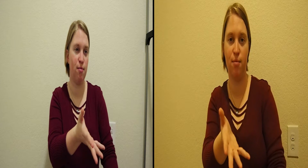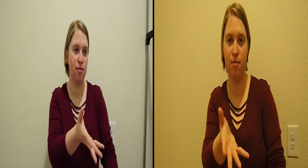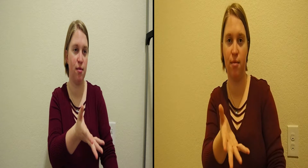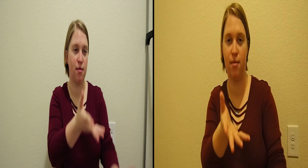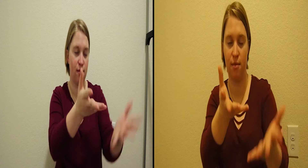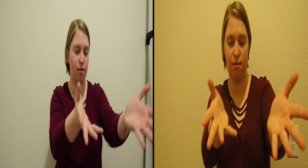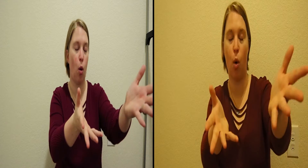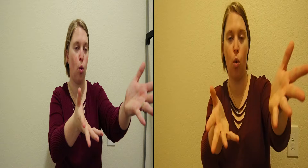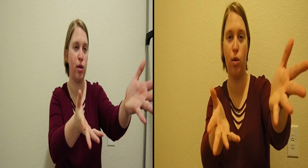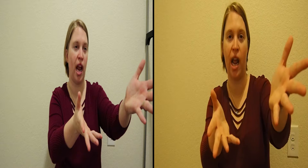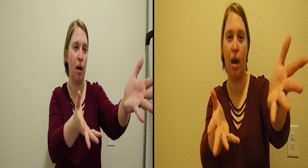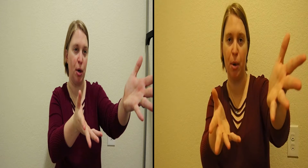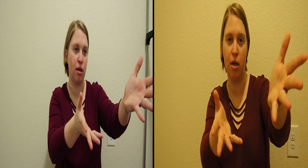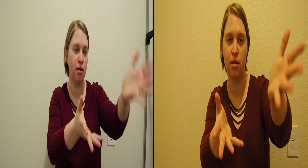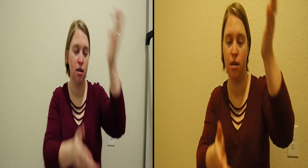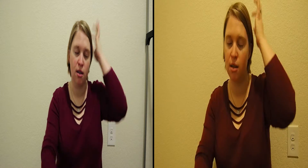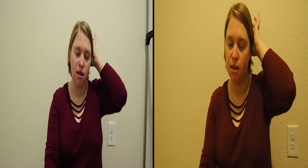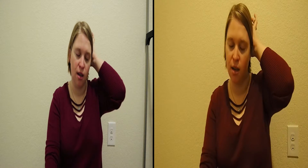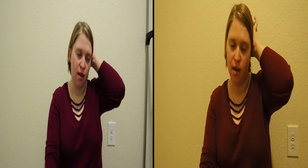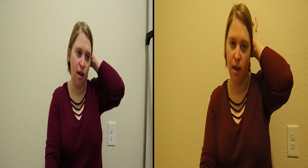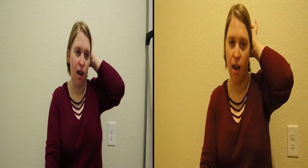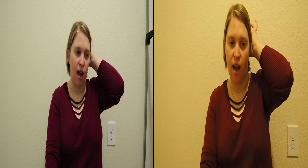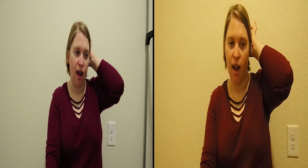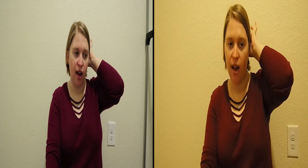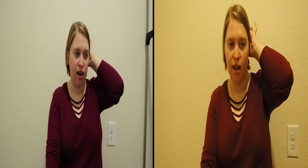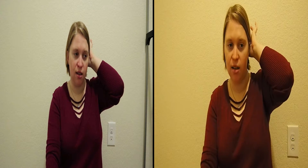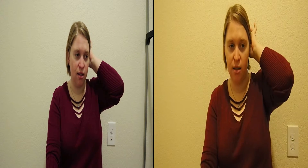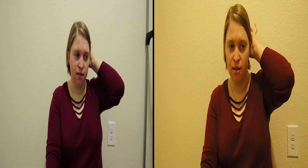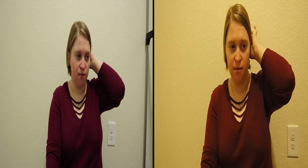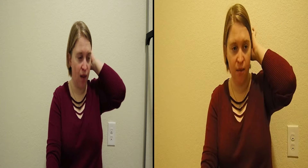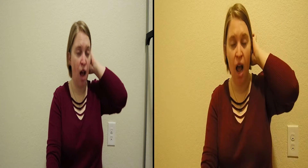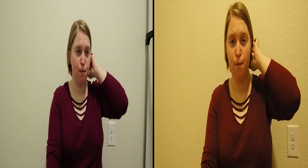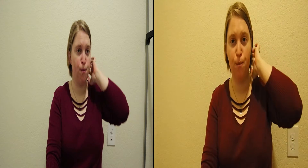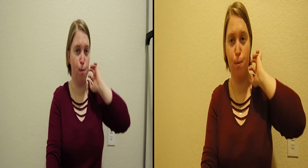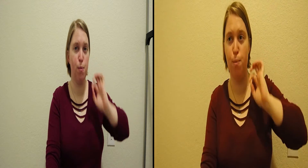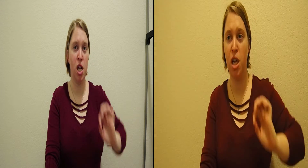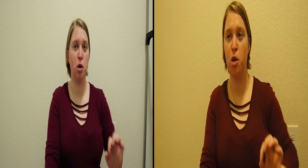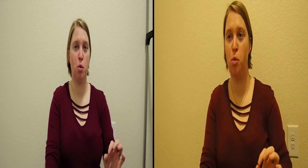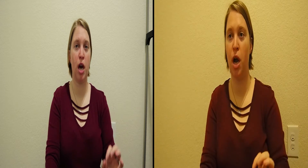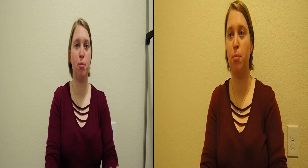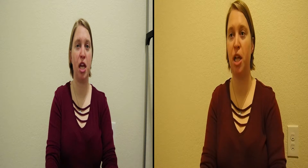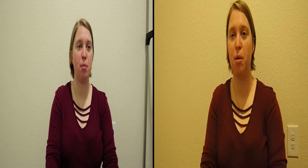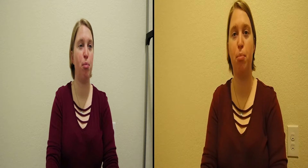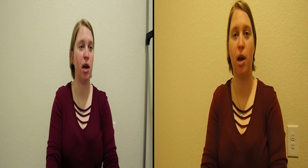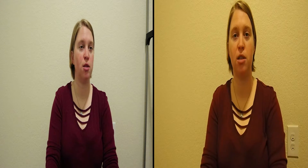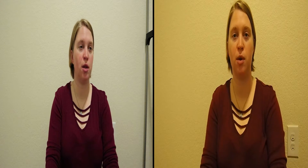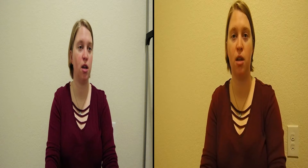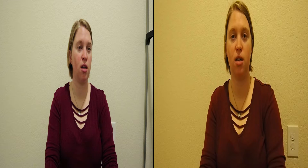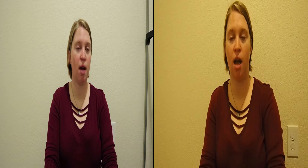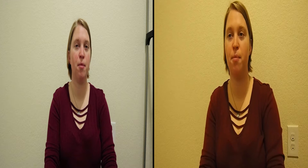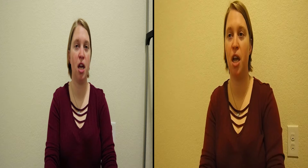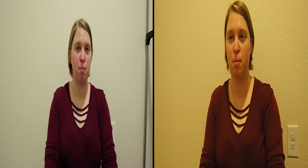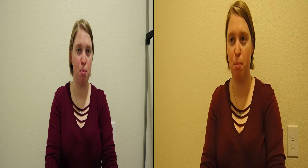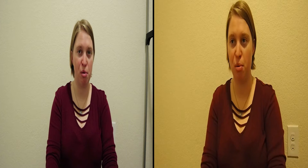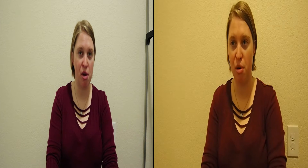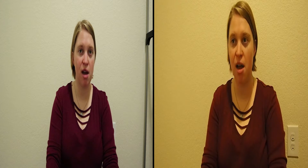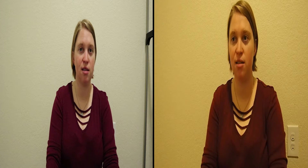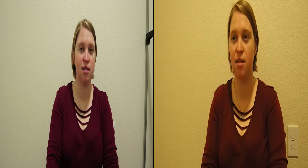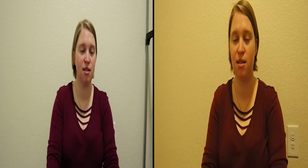old camera and I'm incredibly impressed with it, I'm impressed